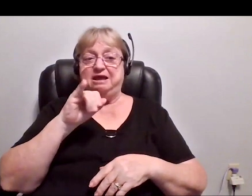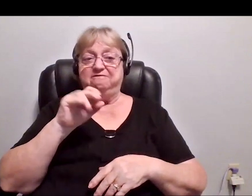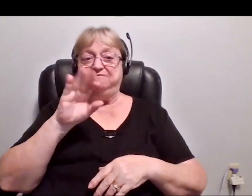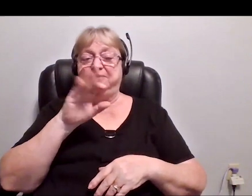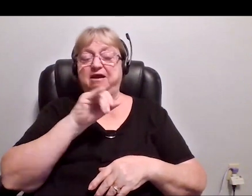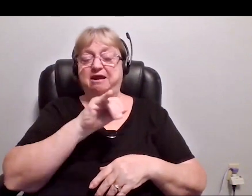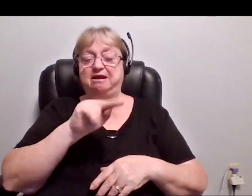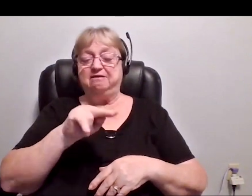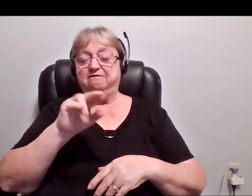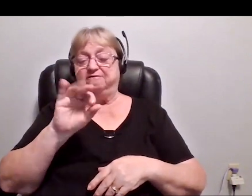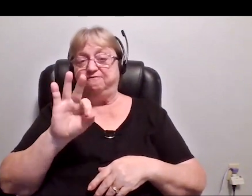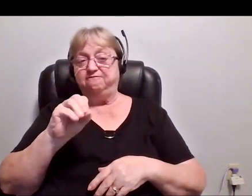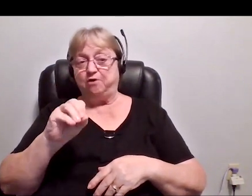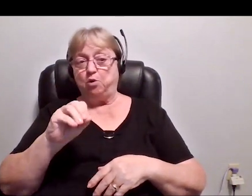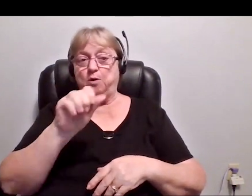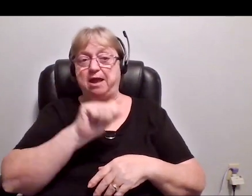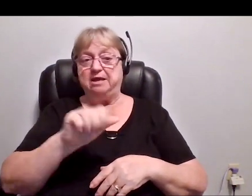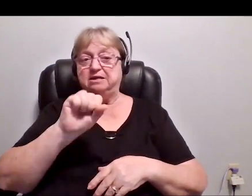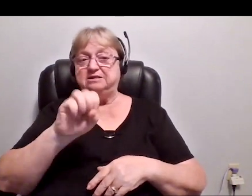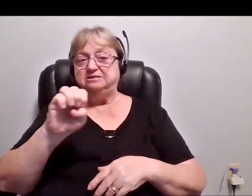and our website is See3D.org.